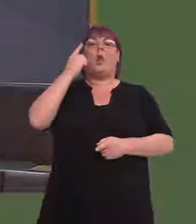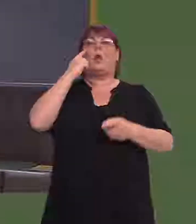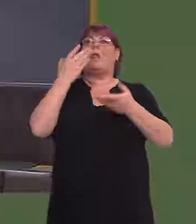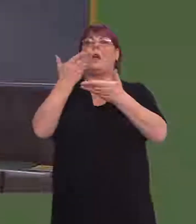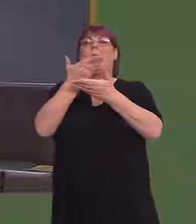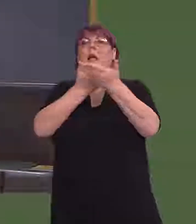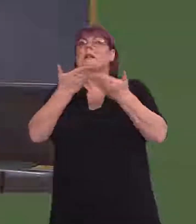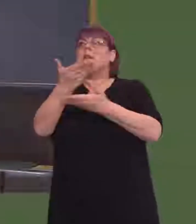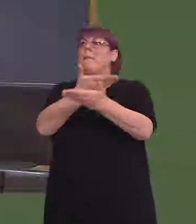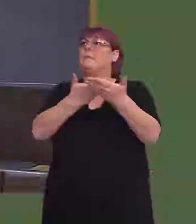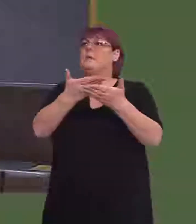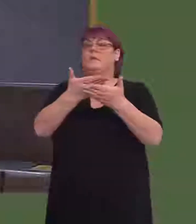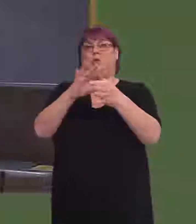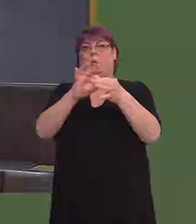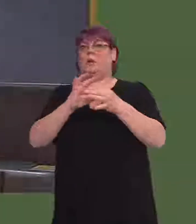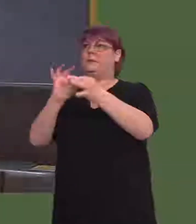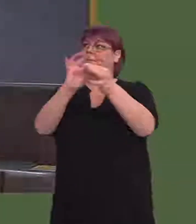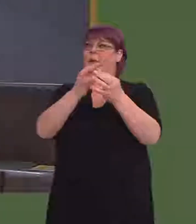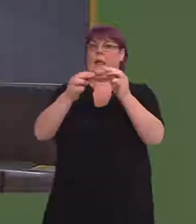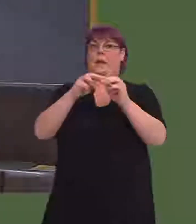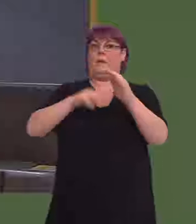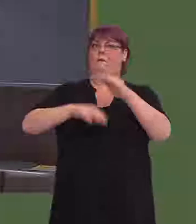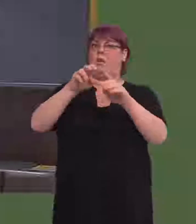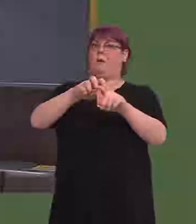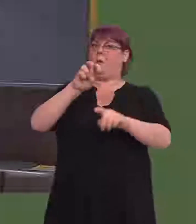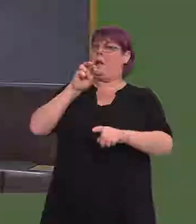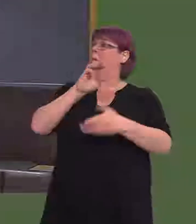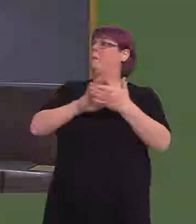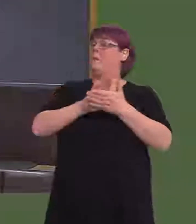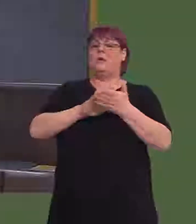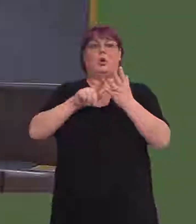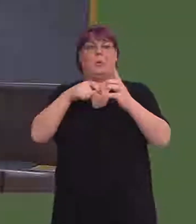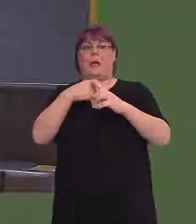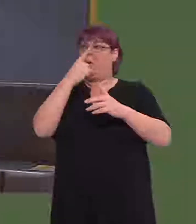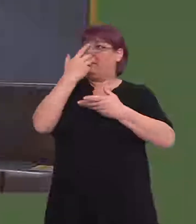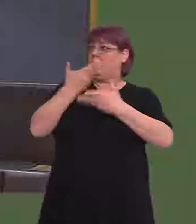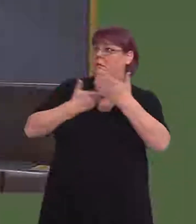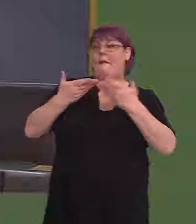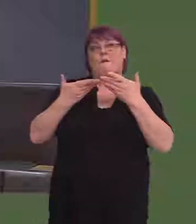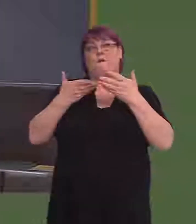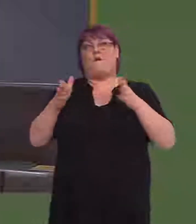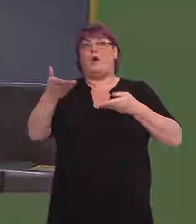If we pull out of the customs union, the UK will have to negotiate its own free trade agreements.